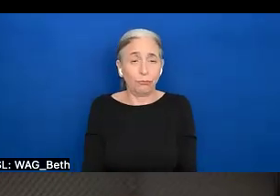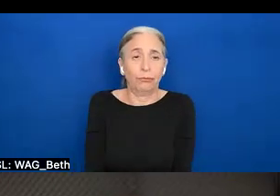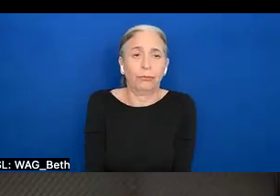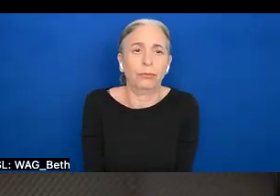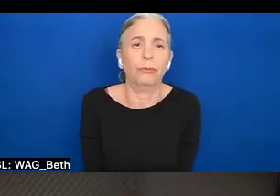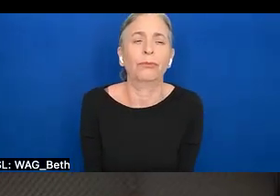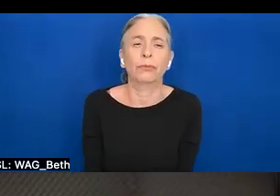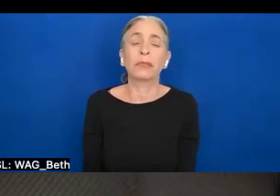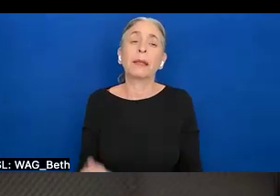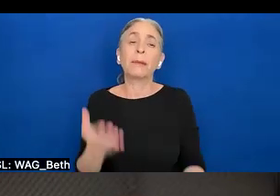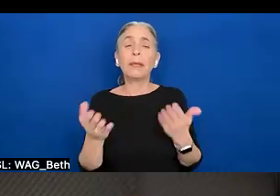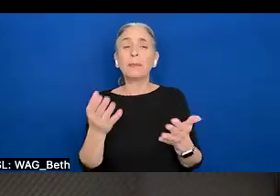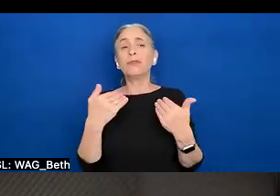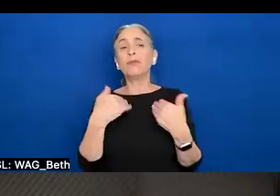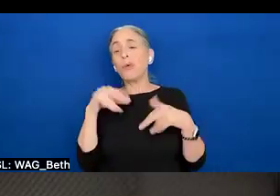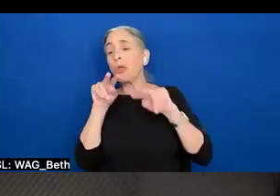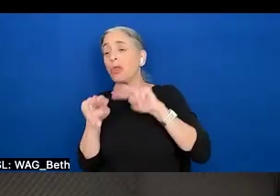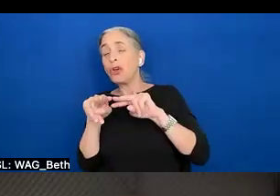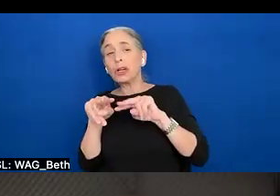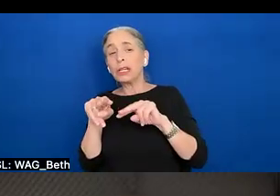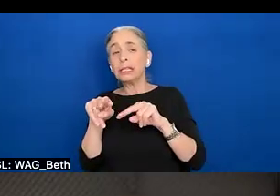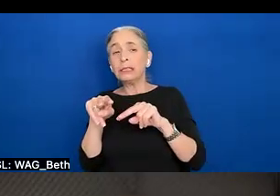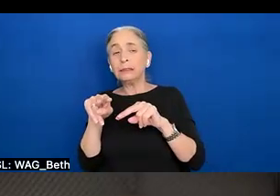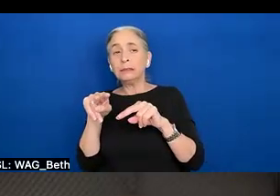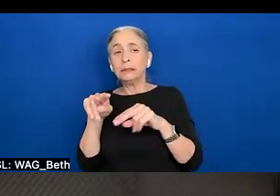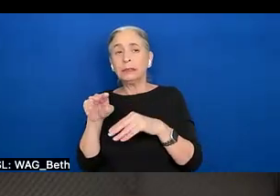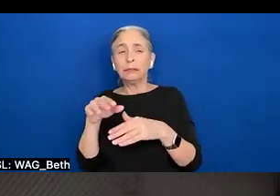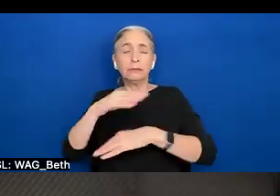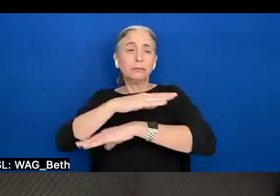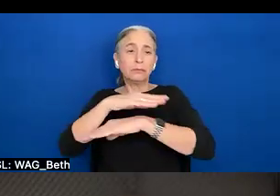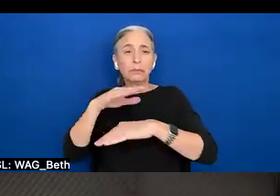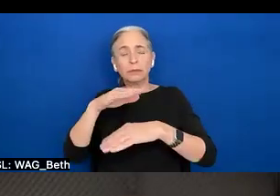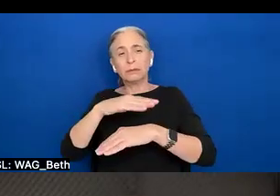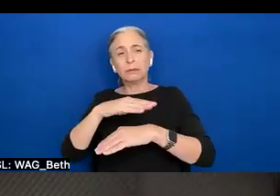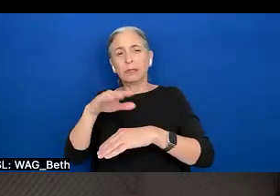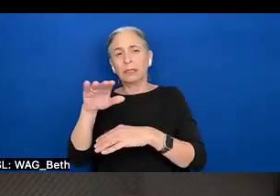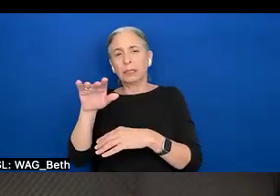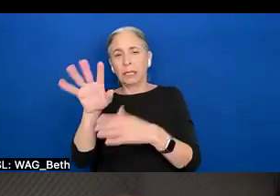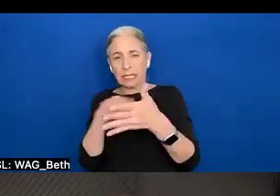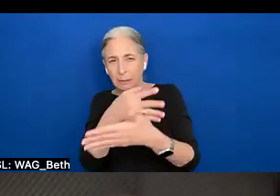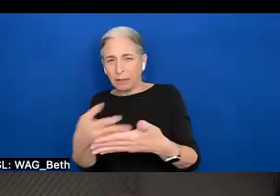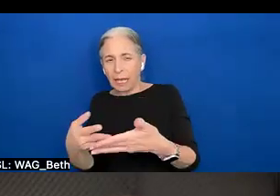Maybe you have a look at a table of contents, or you